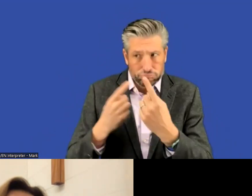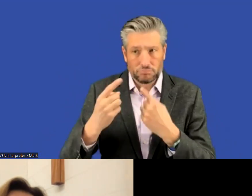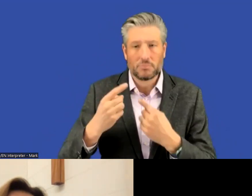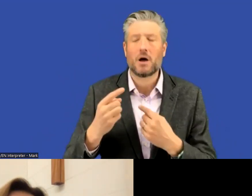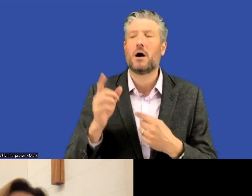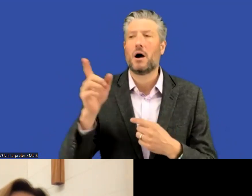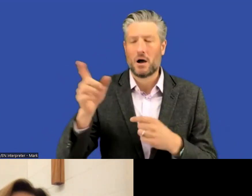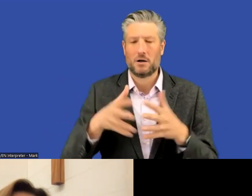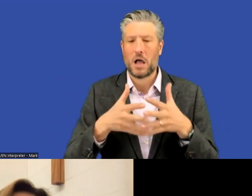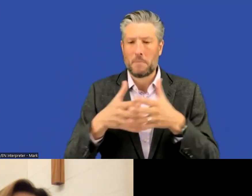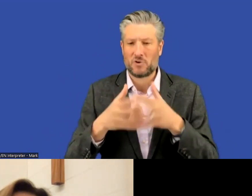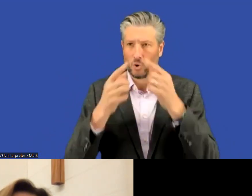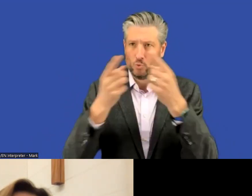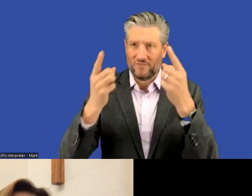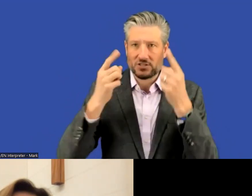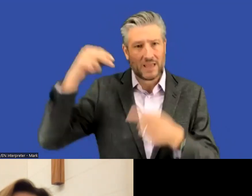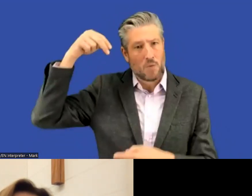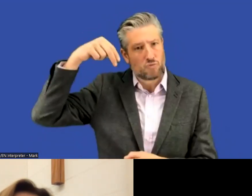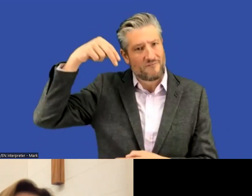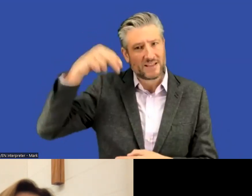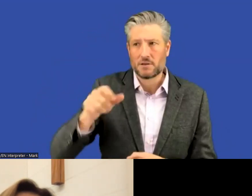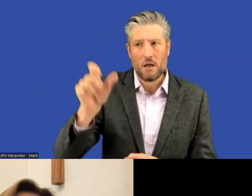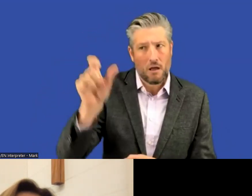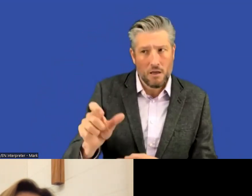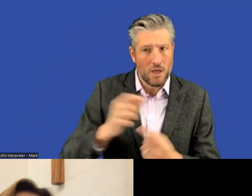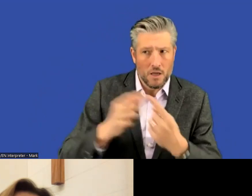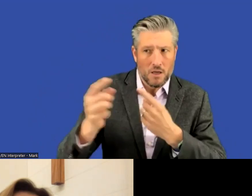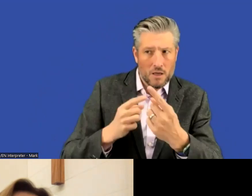said, Oh, you don't have a lot of lobbying for new laws?